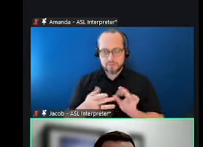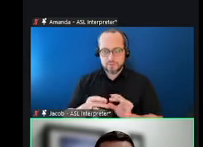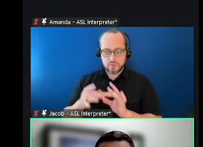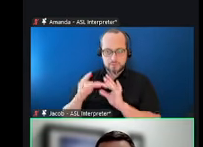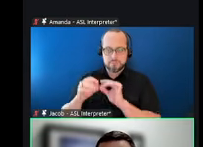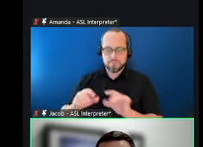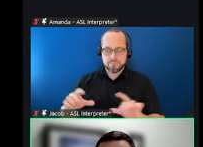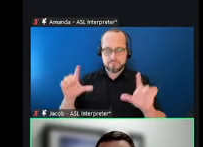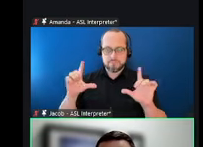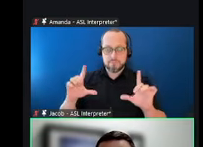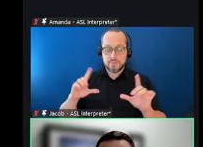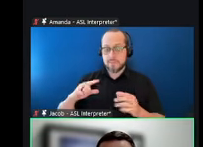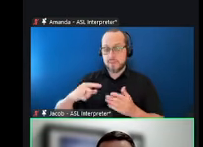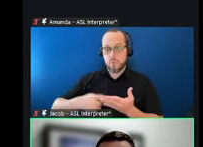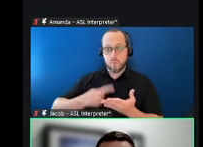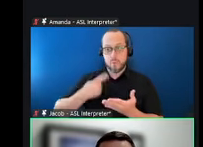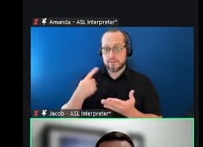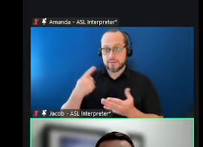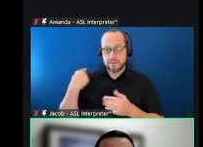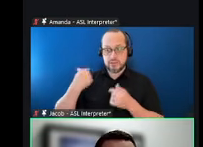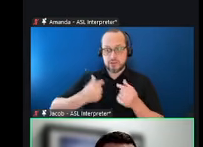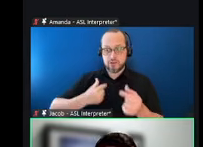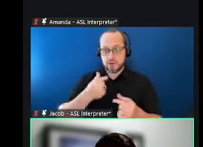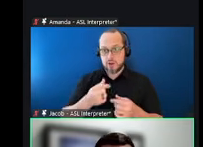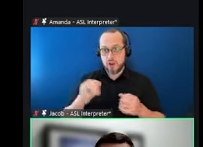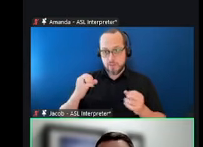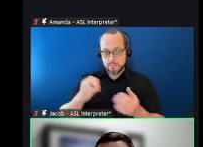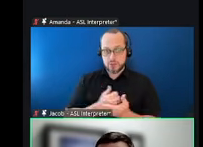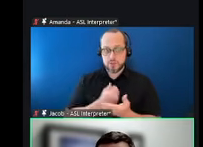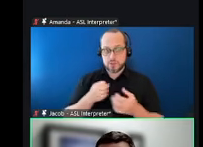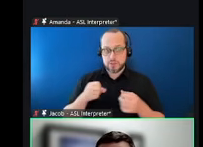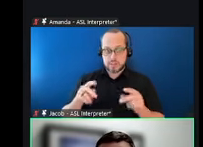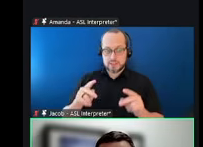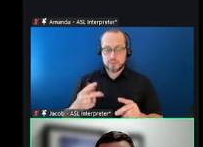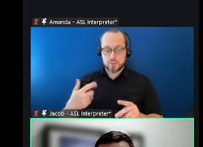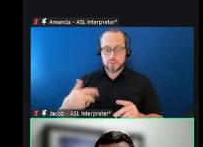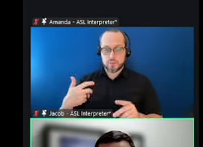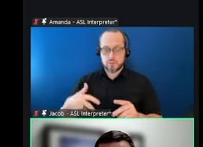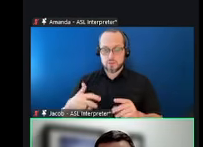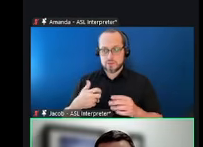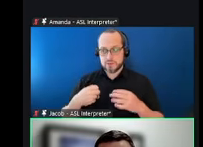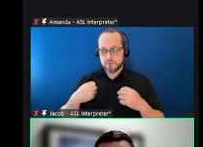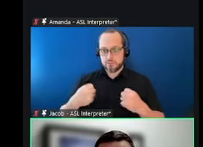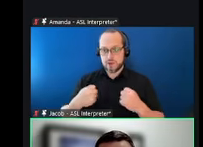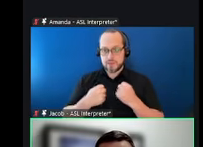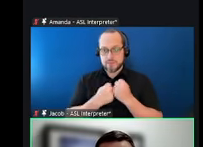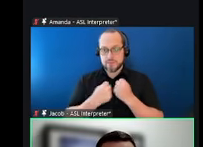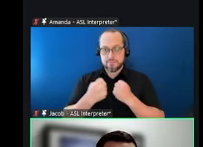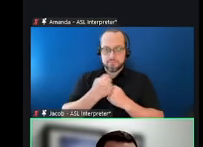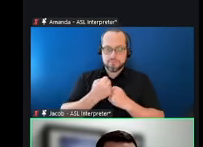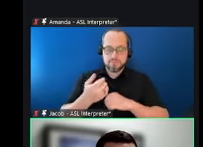once- in a generational opportunity opportunity to strengthen our rural health. And as a native